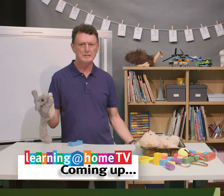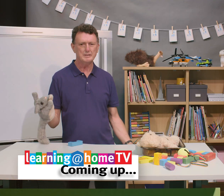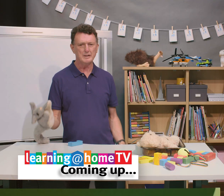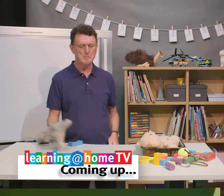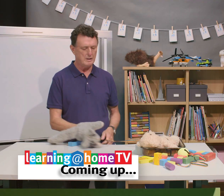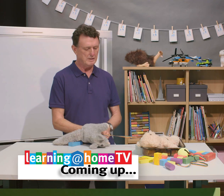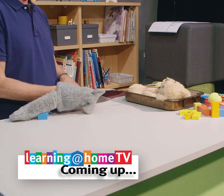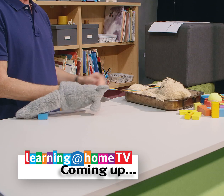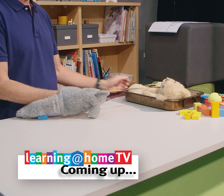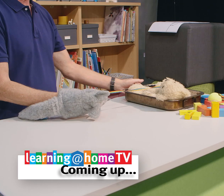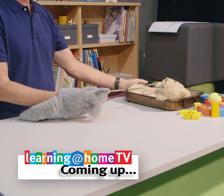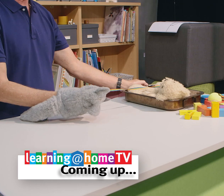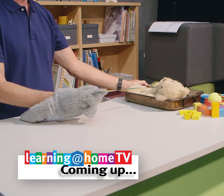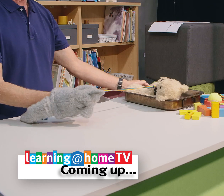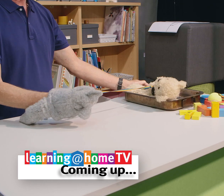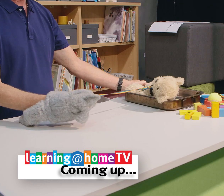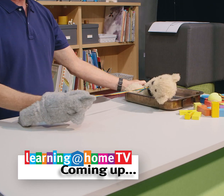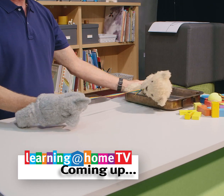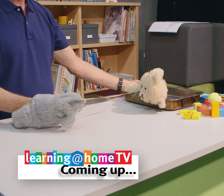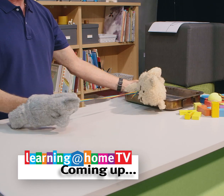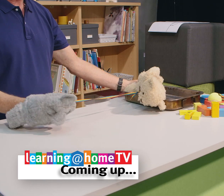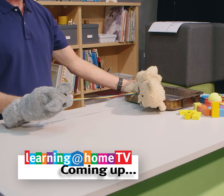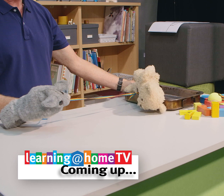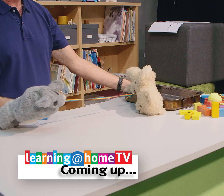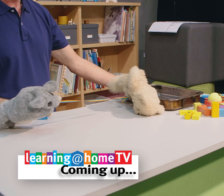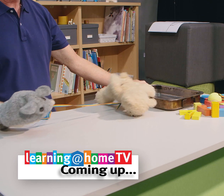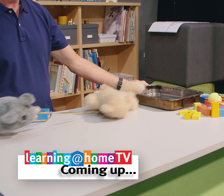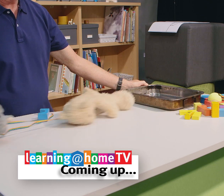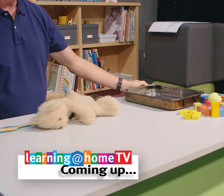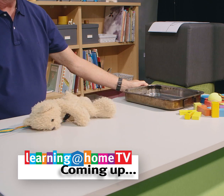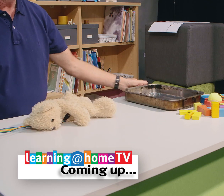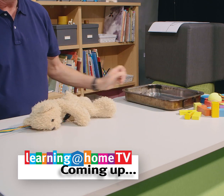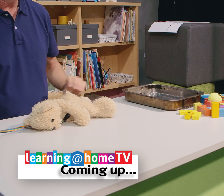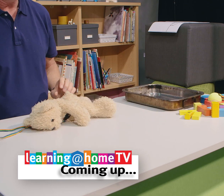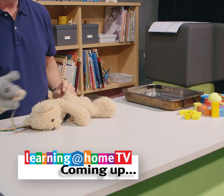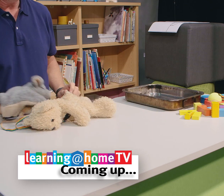we'll see how we can make things move in different directions, with pushes or pulls.